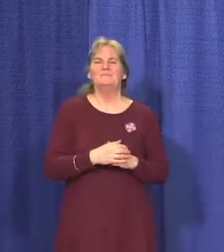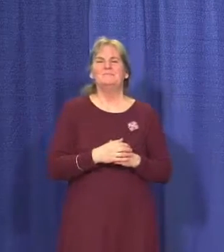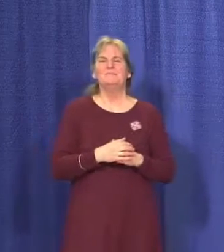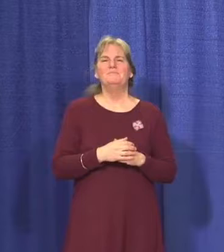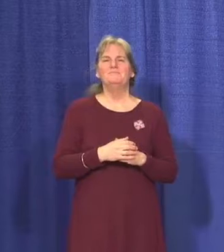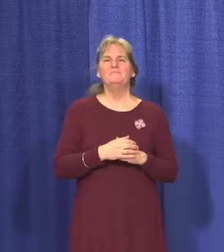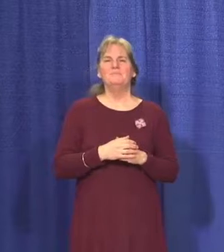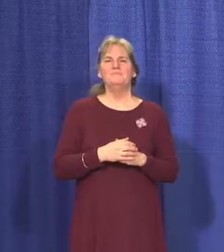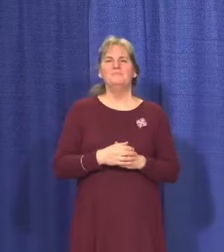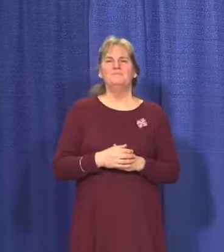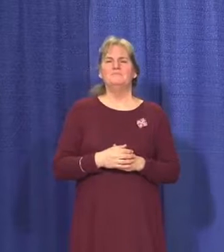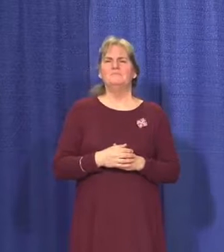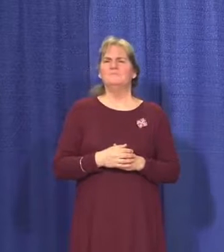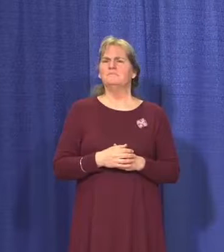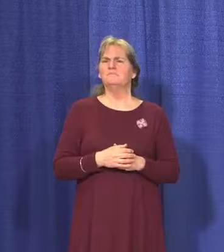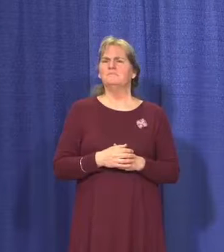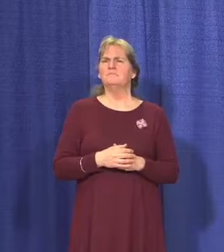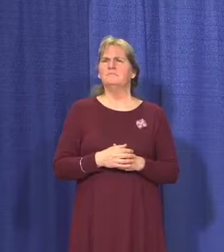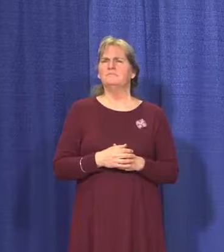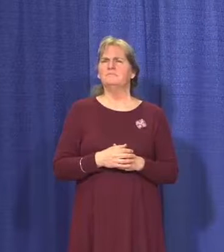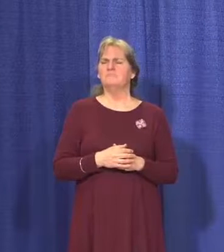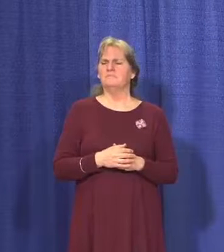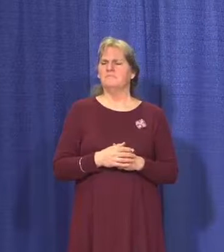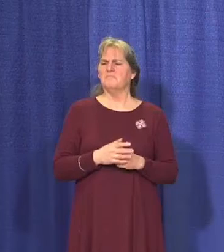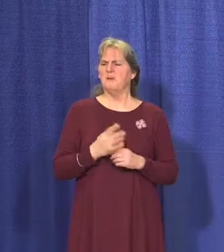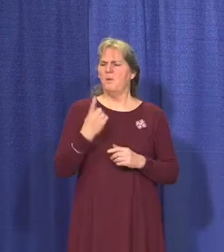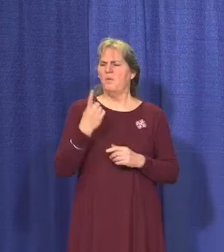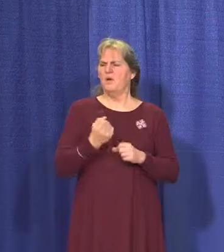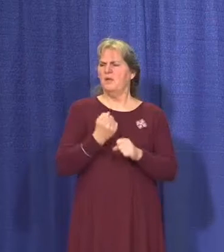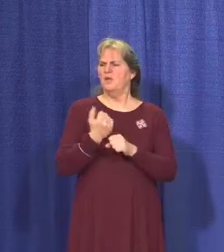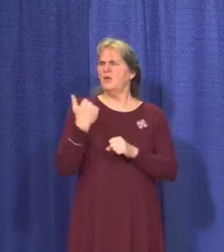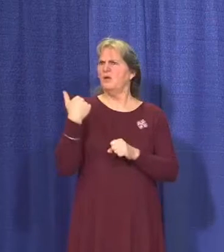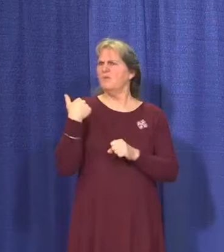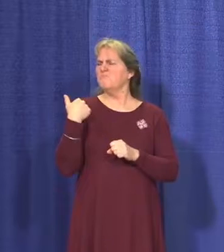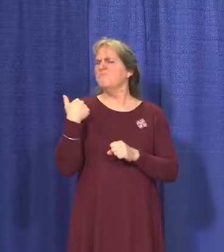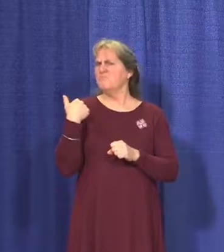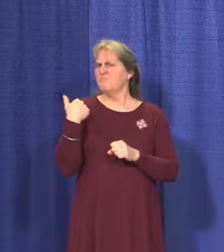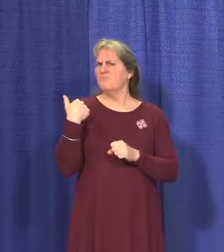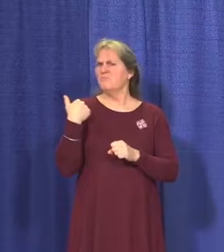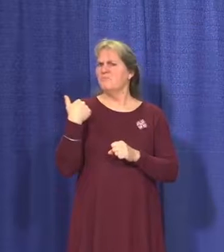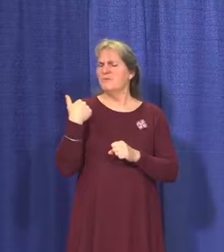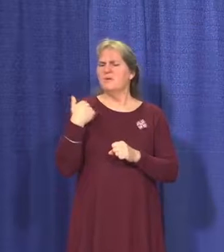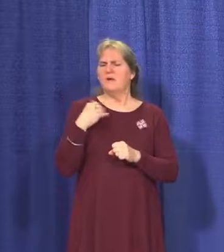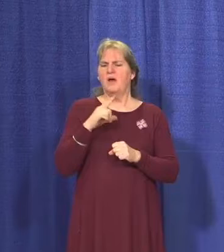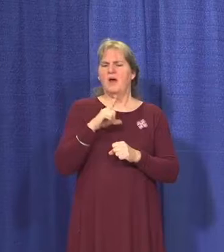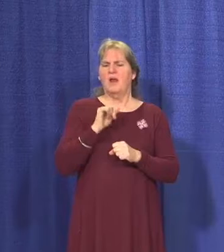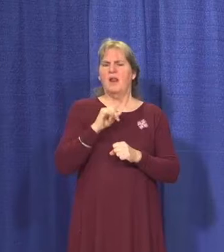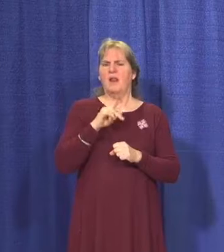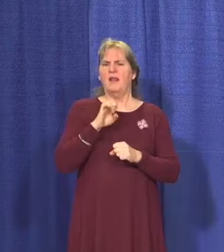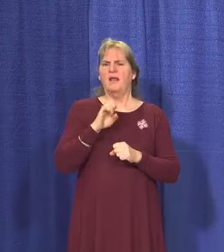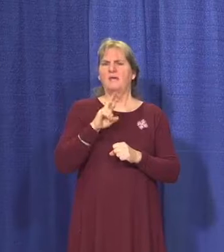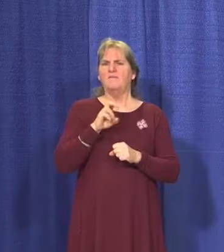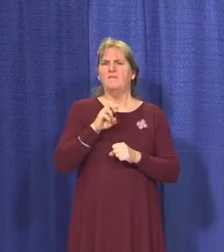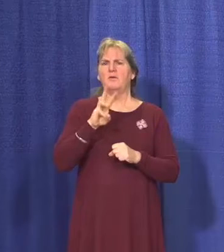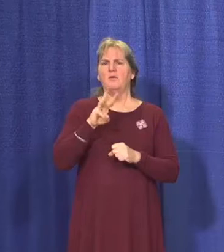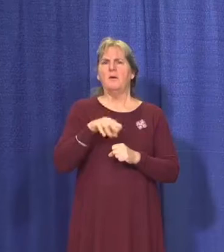As you know, well, a year ago, we had Lakeview Manor in Watson